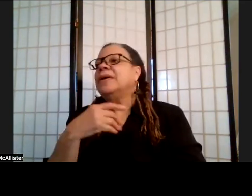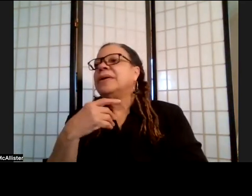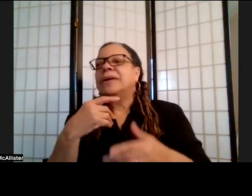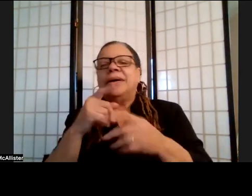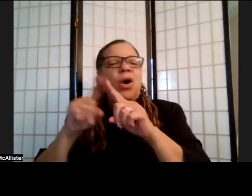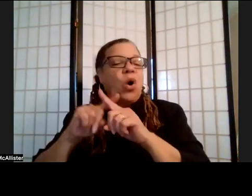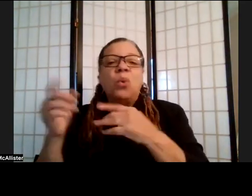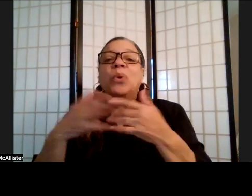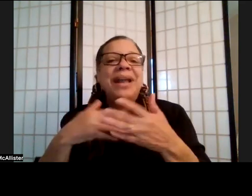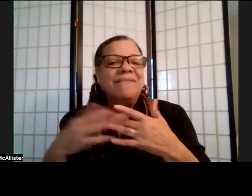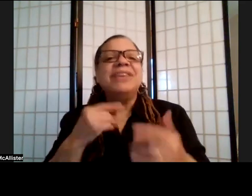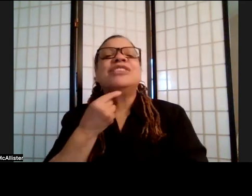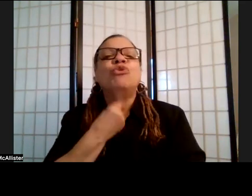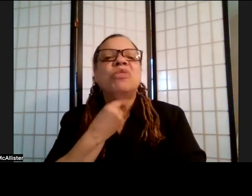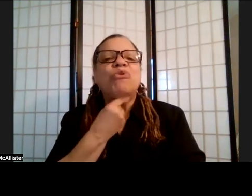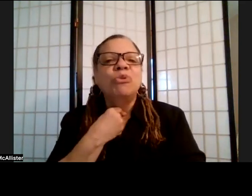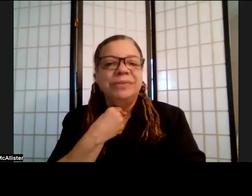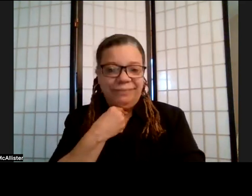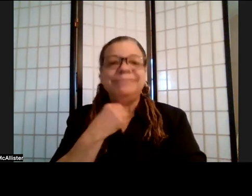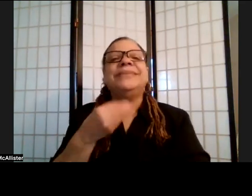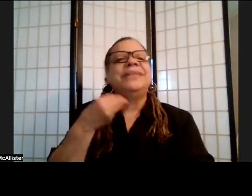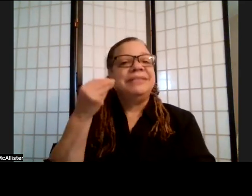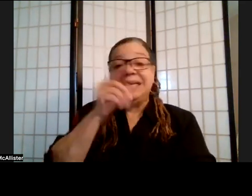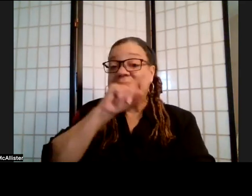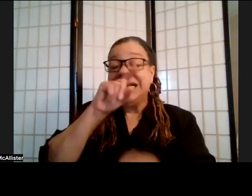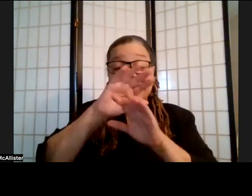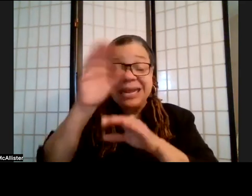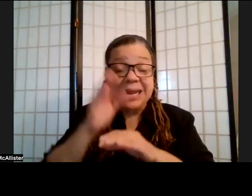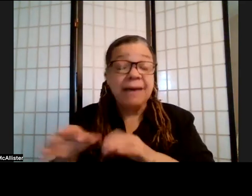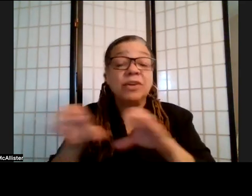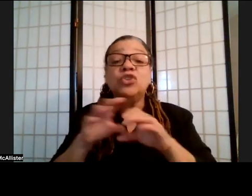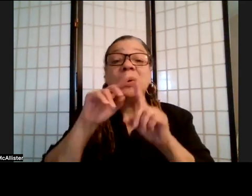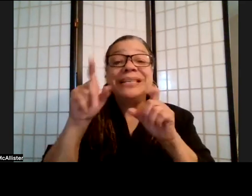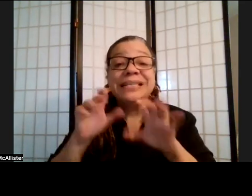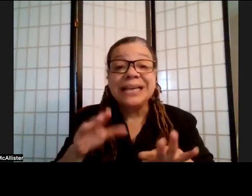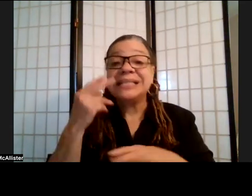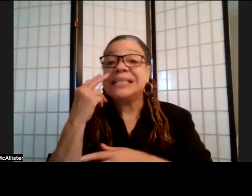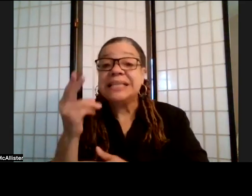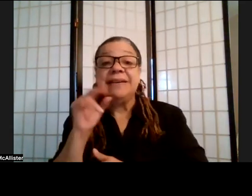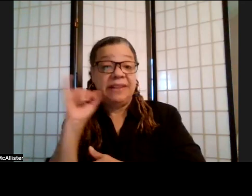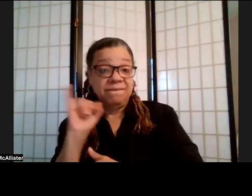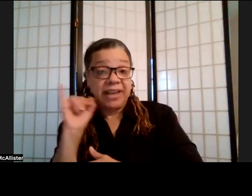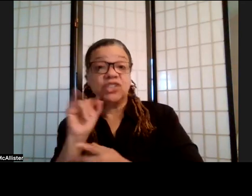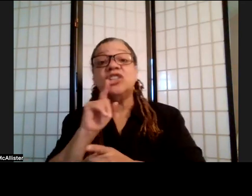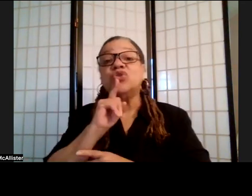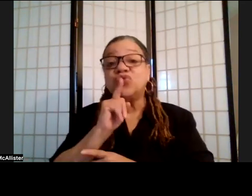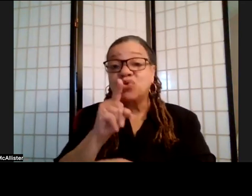sometimes simply over the phone. No tests are ever done to determine whether the infection is in fact due to a bacteria. Worse,